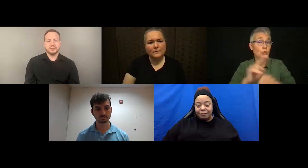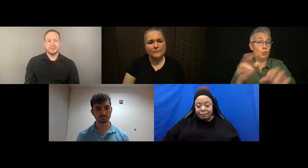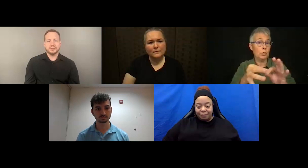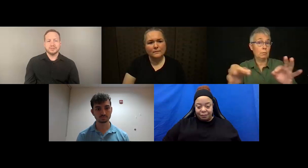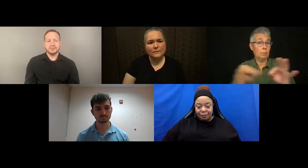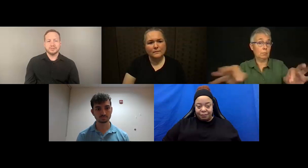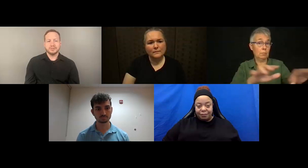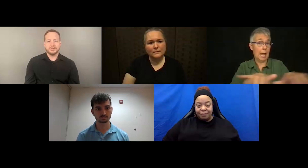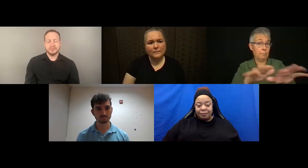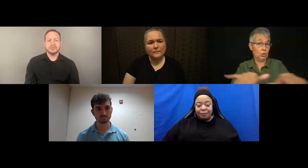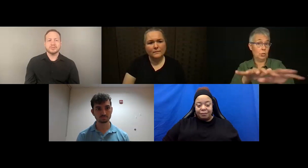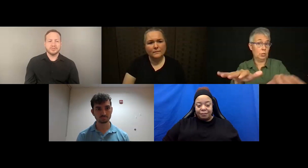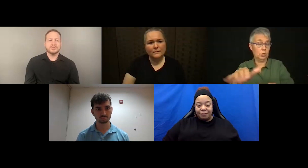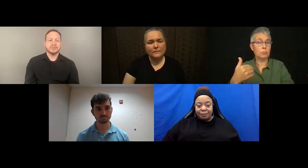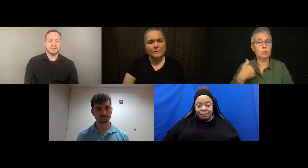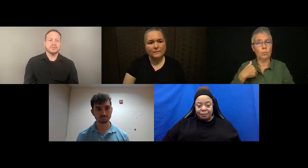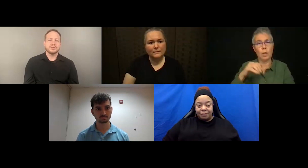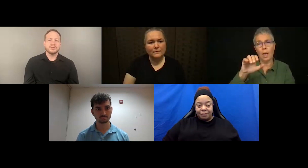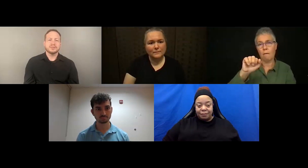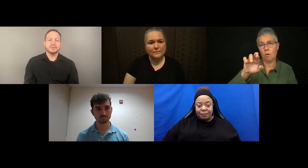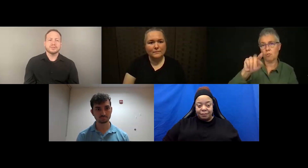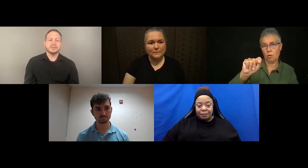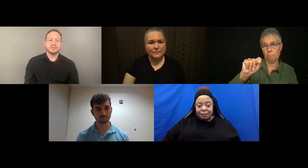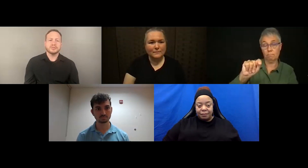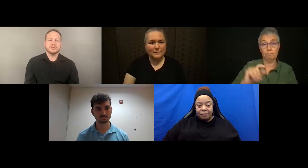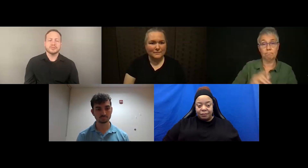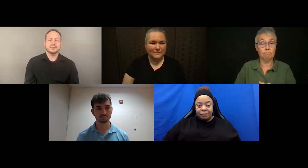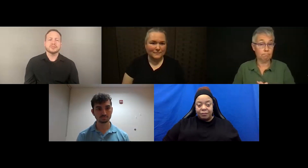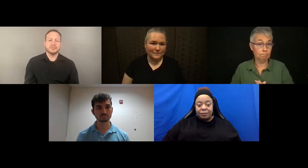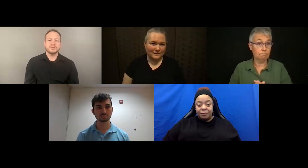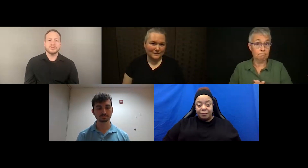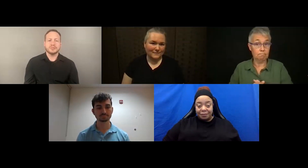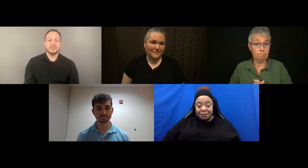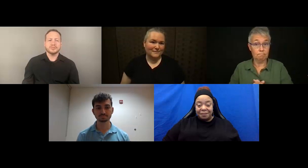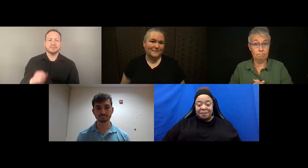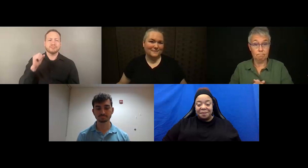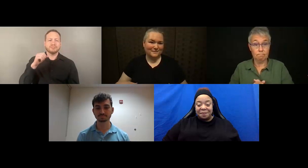are hearing you'll be able to hear them. You can also look at the closed captions as needed, we have CART happening at the same time.